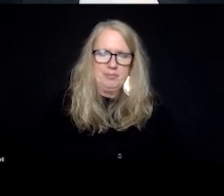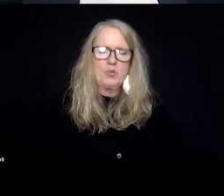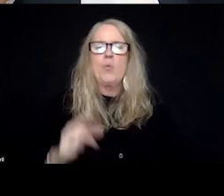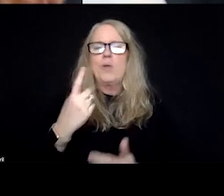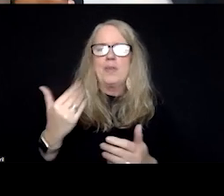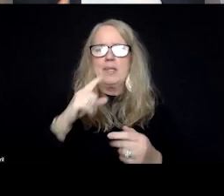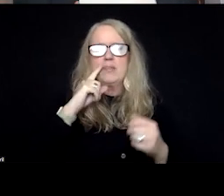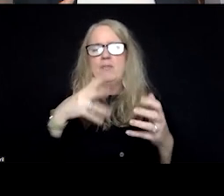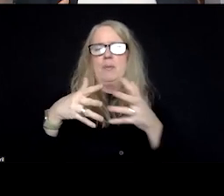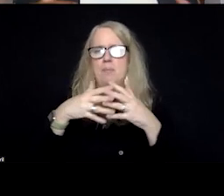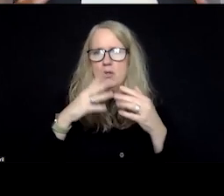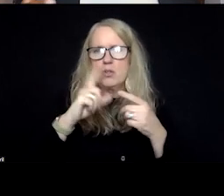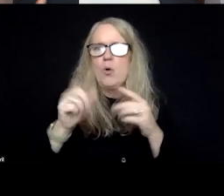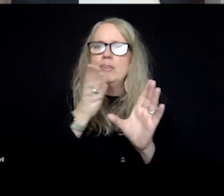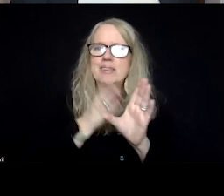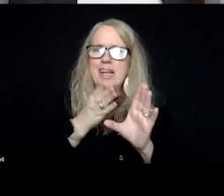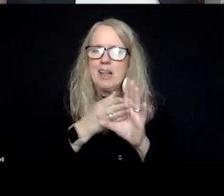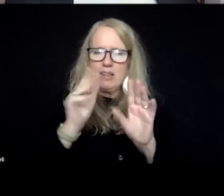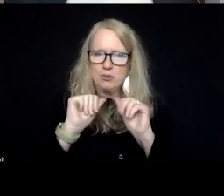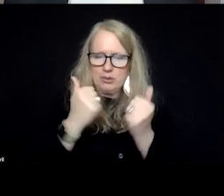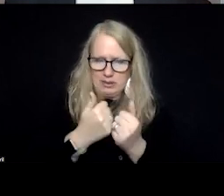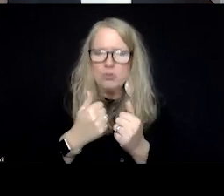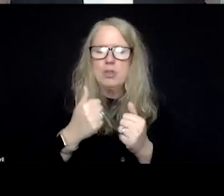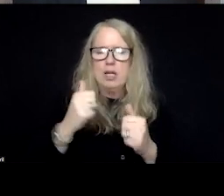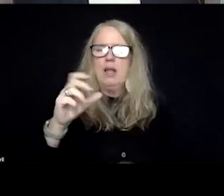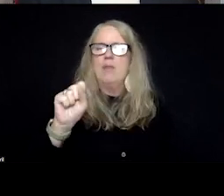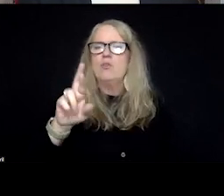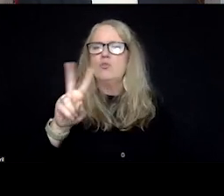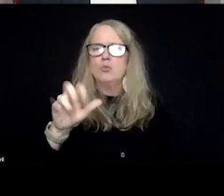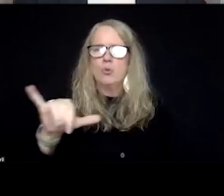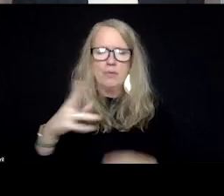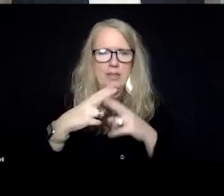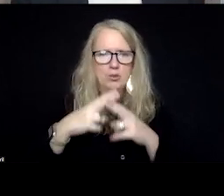PSYCHOLOGICAL ASSOCIATION IS A SURVEY CALLED THE (INDISCERNIBLE)